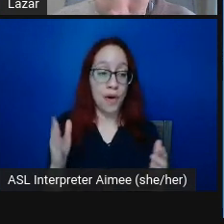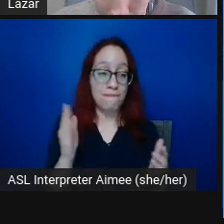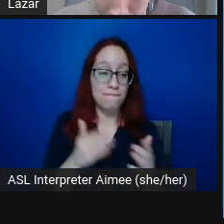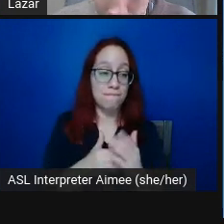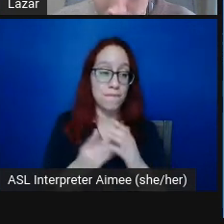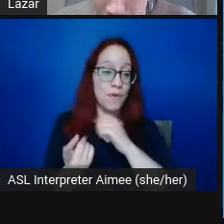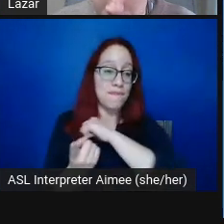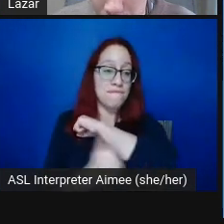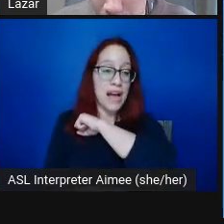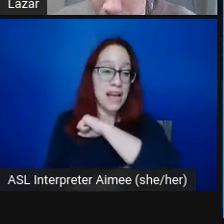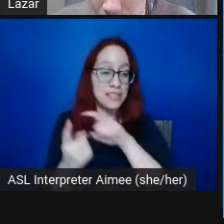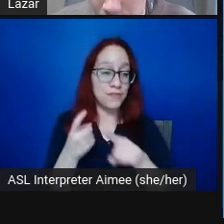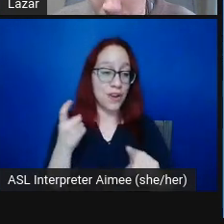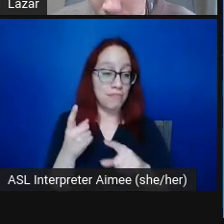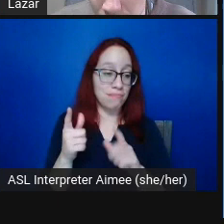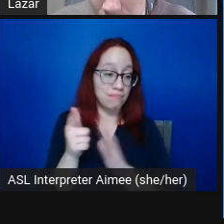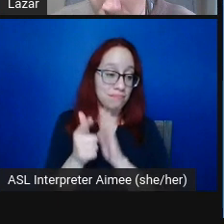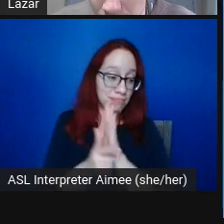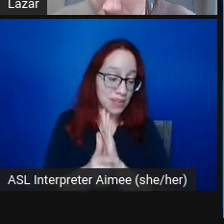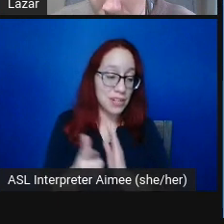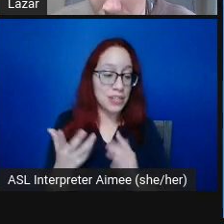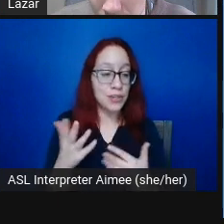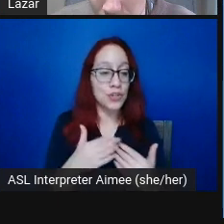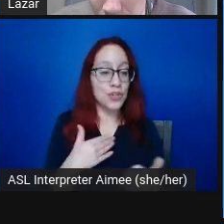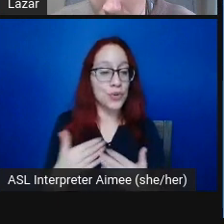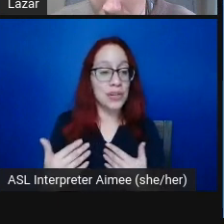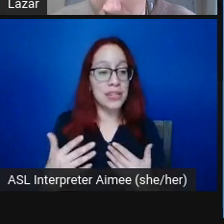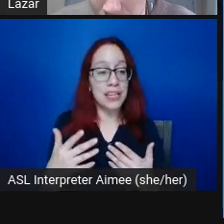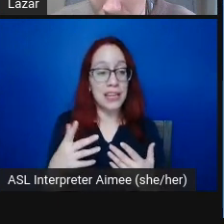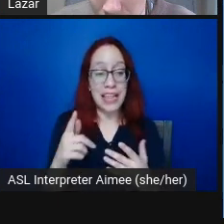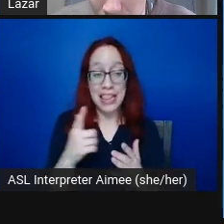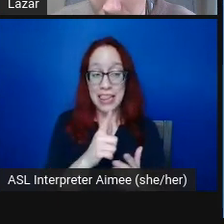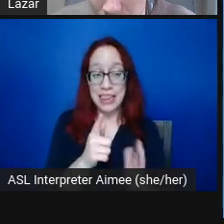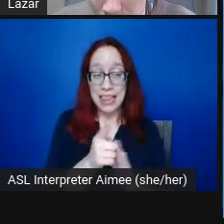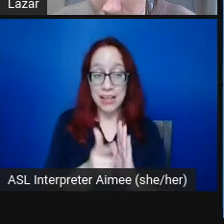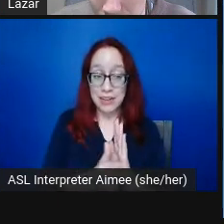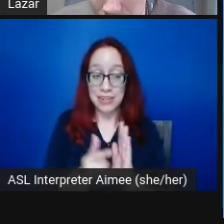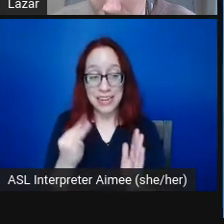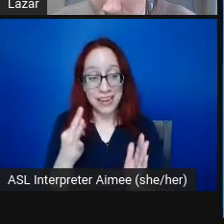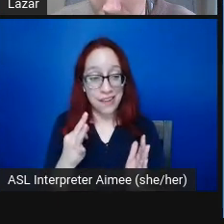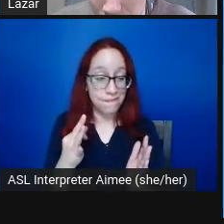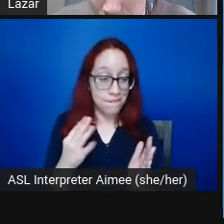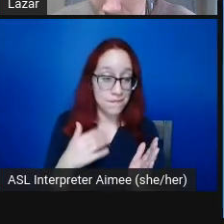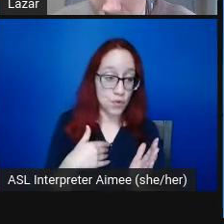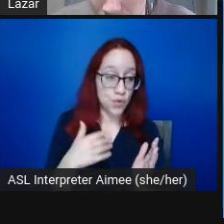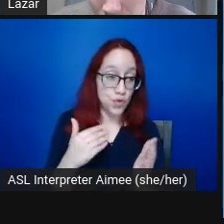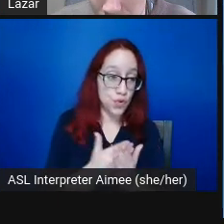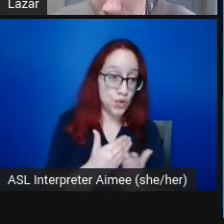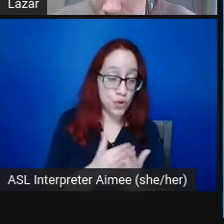Regardless of the current legislation and whether they have a case on you or not, probably, they don't.